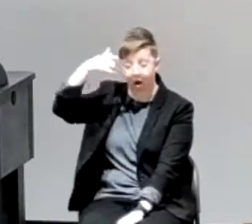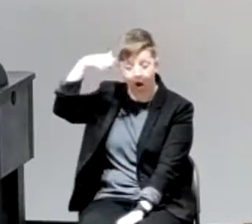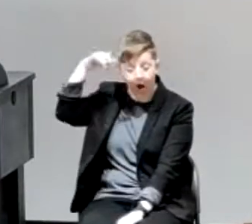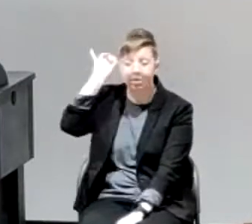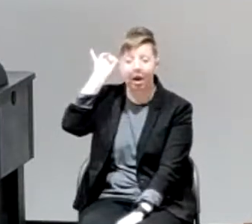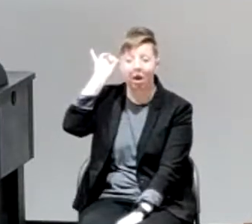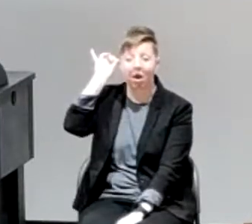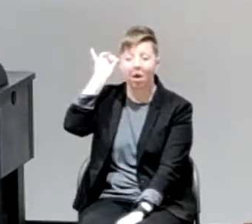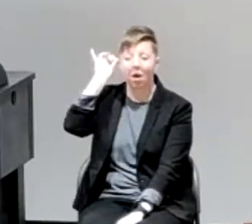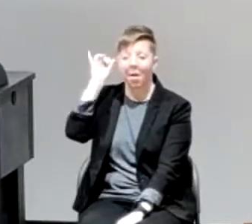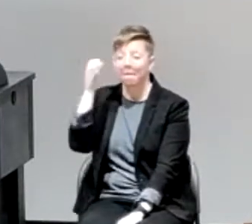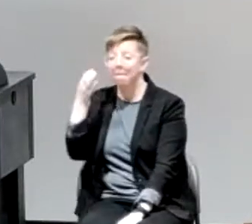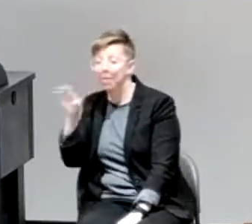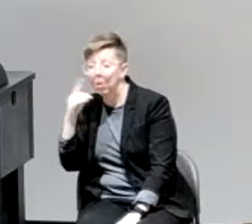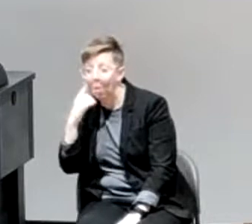need to visually introduce you to them.